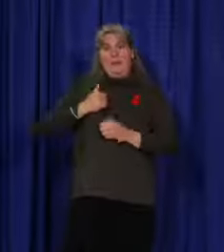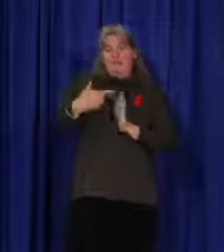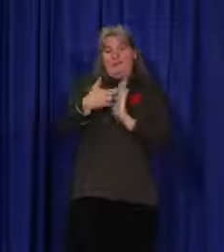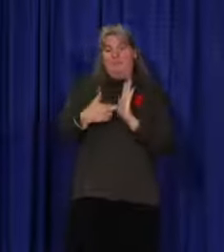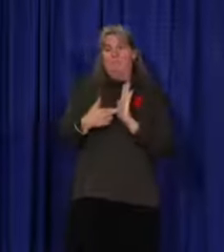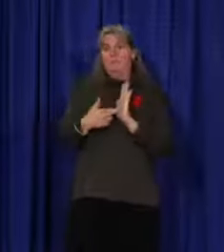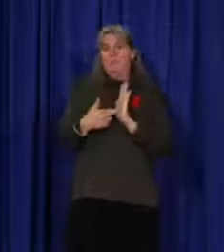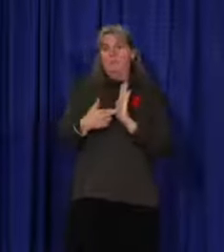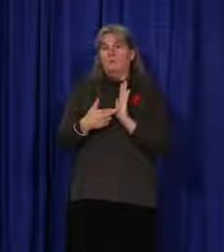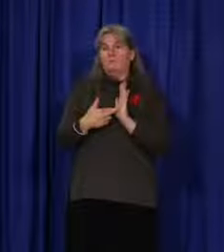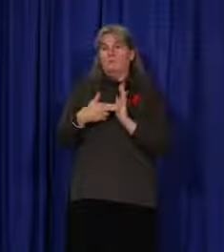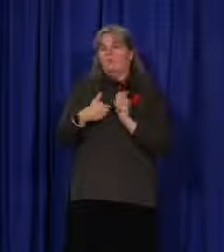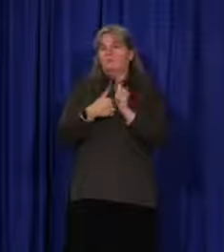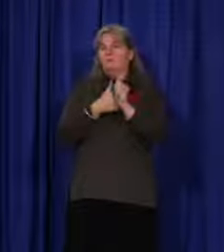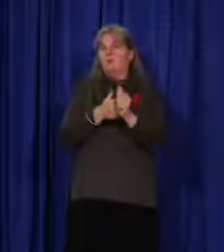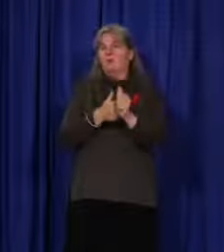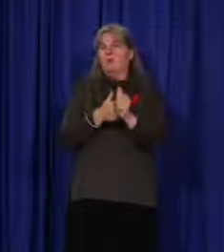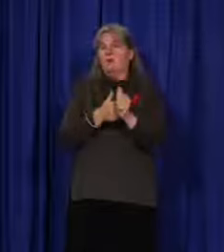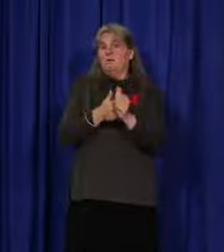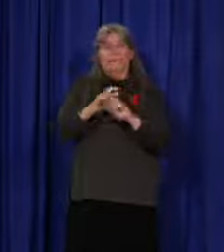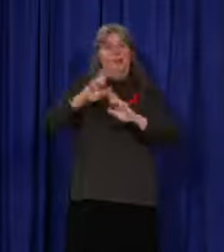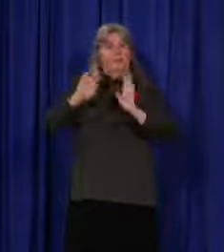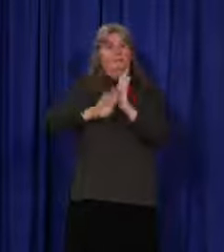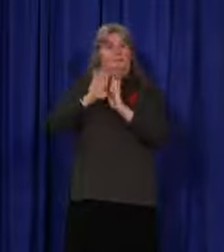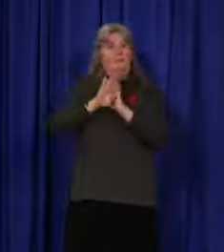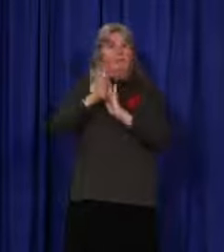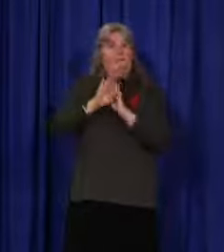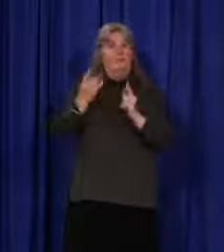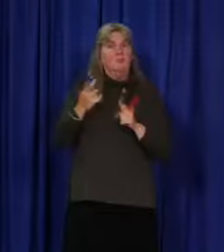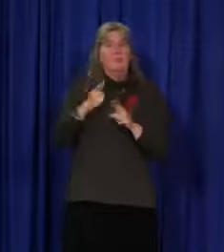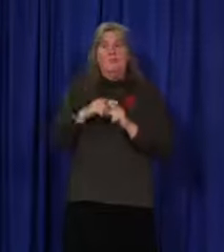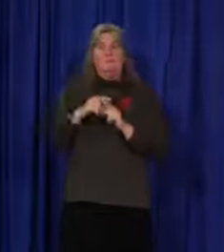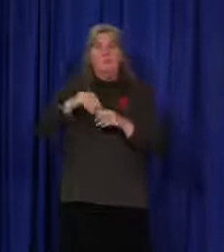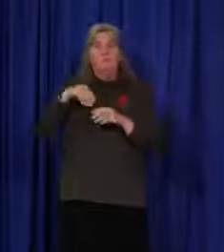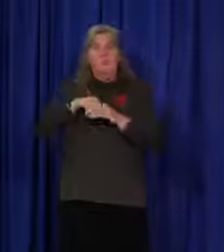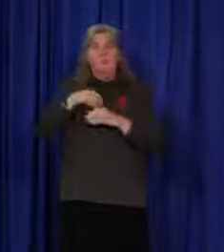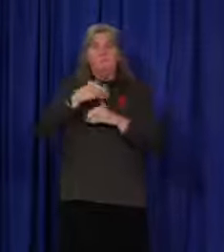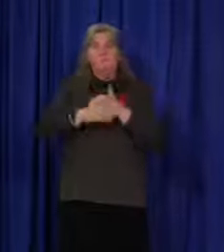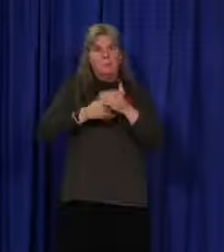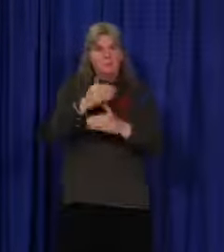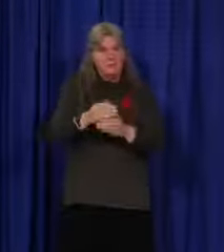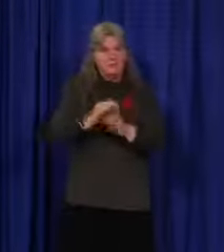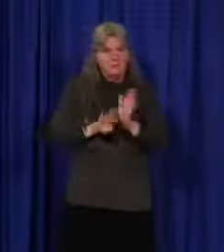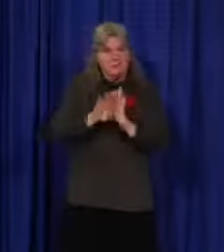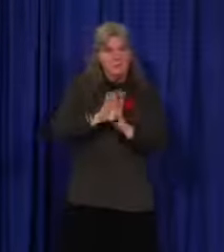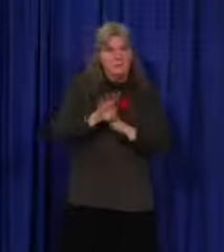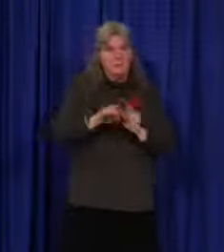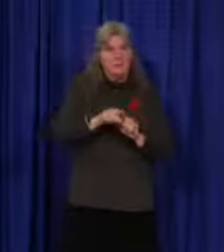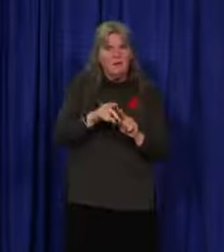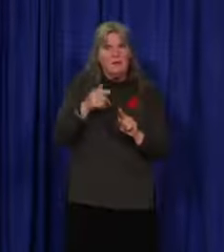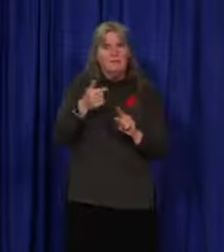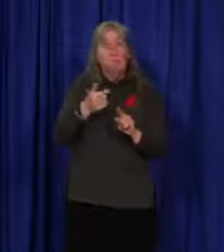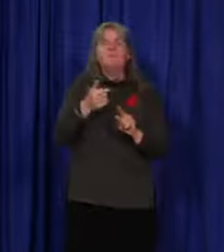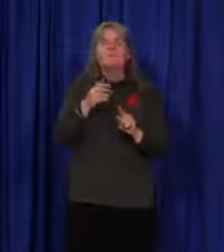to class next month. That's extremely important. You know, everything that we do is with the safety of the students in mind.